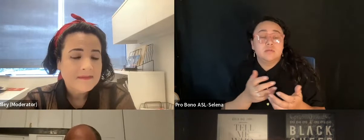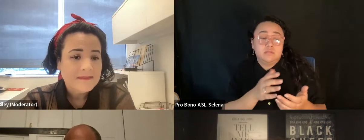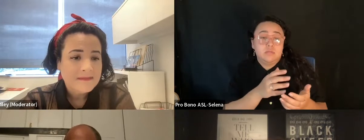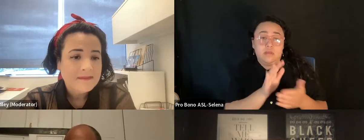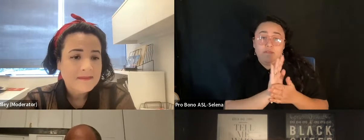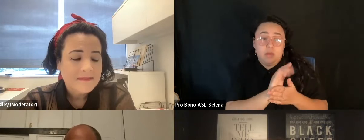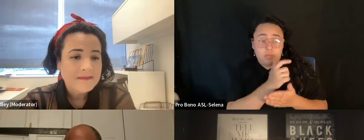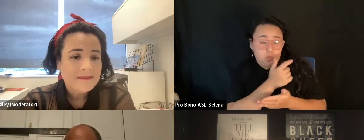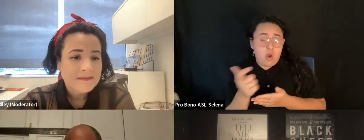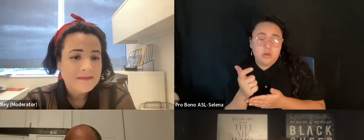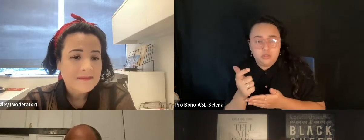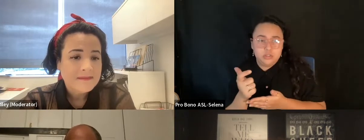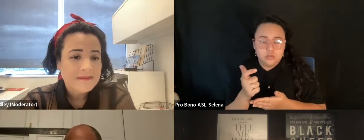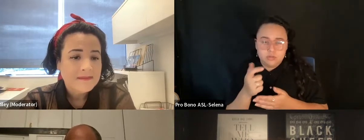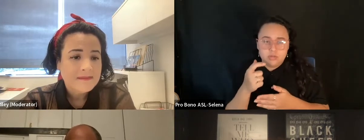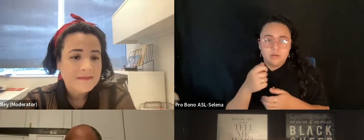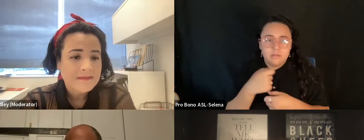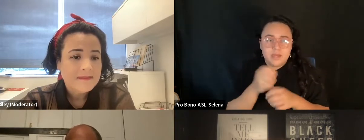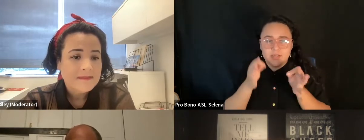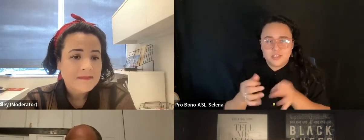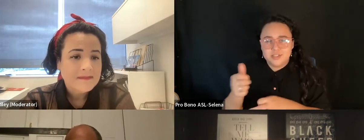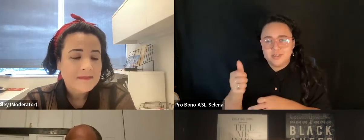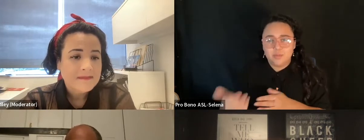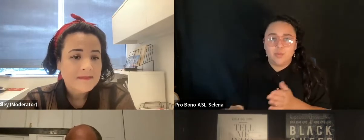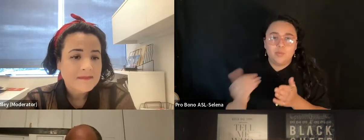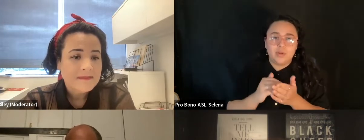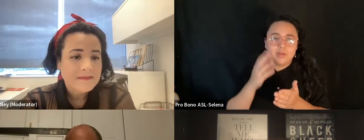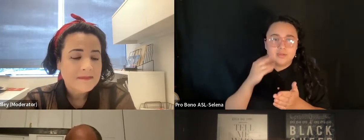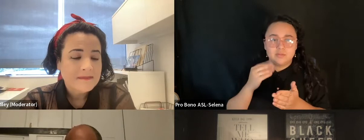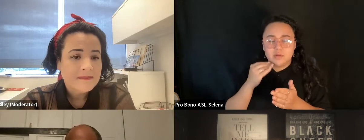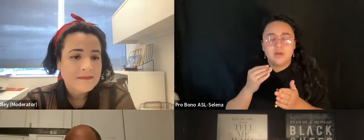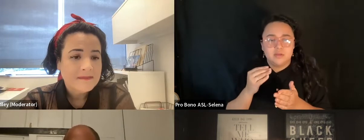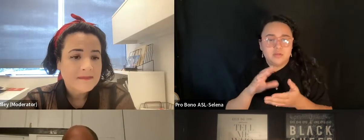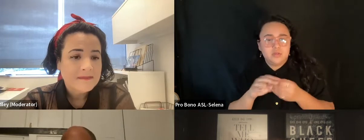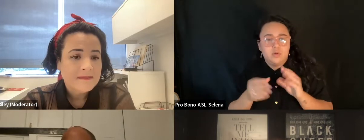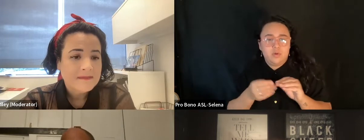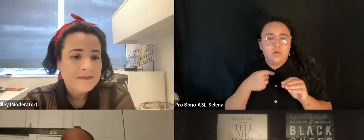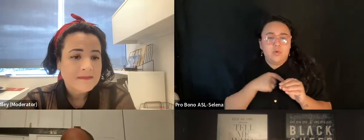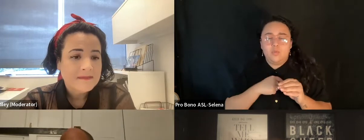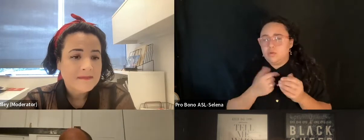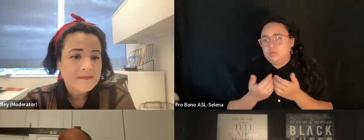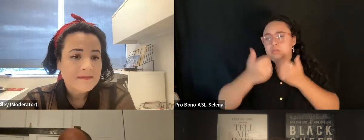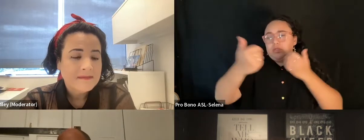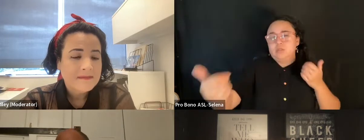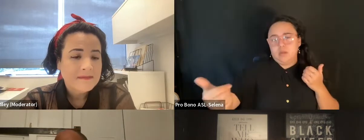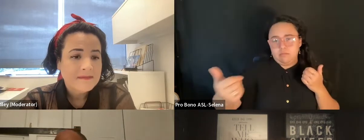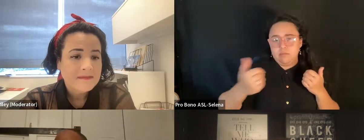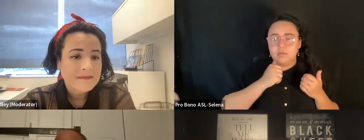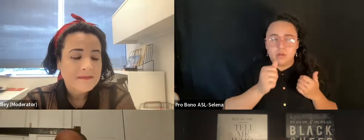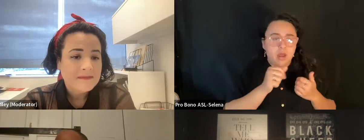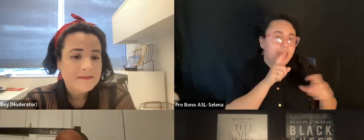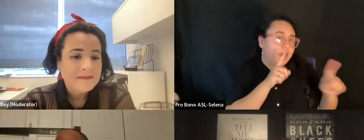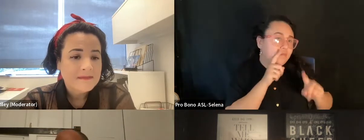Because we're giving them the space and not having interviewees telling you how to feel but reframe